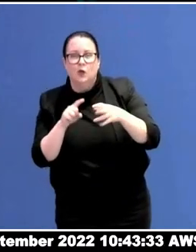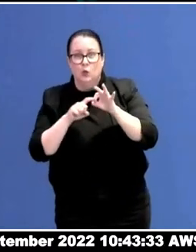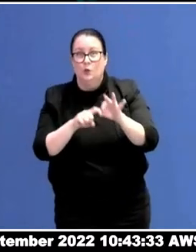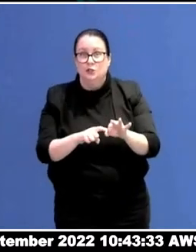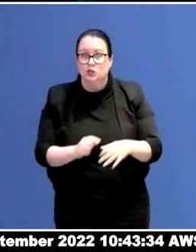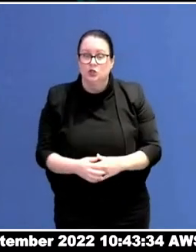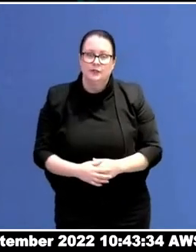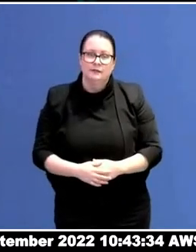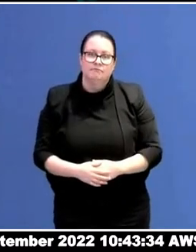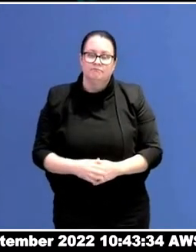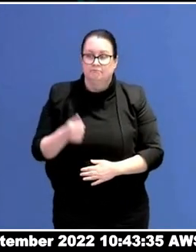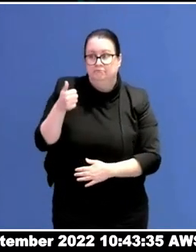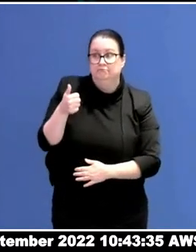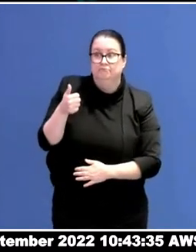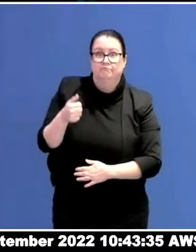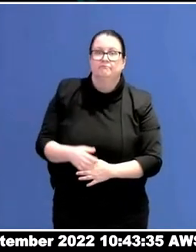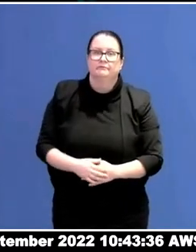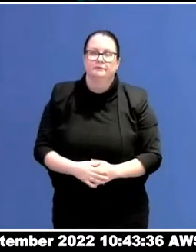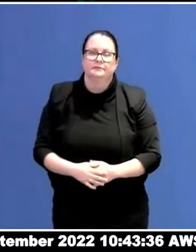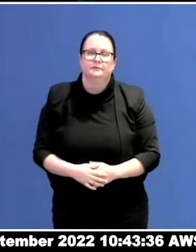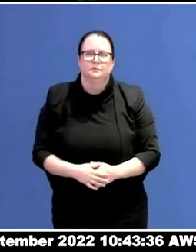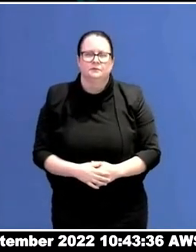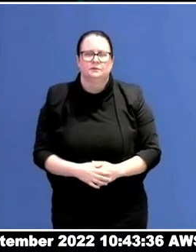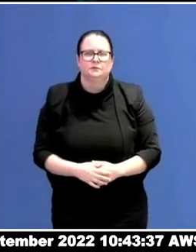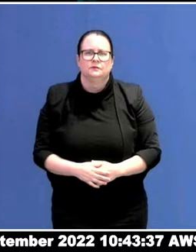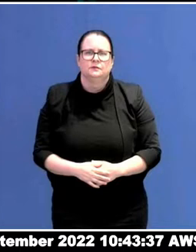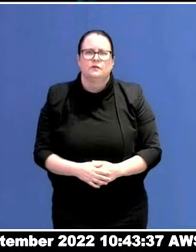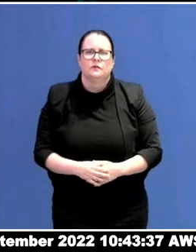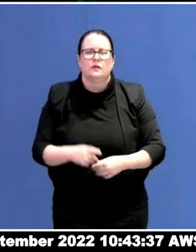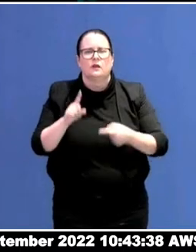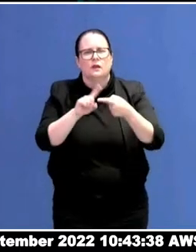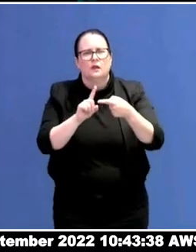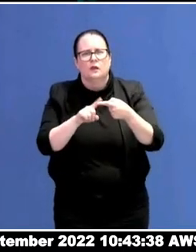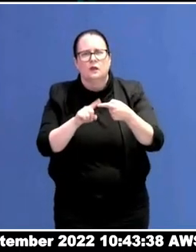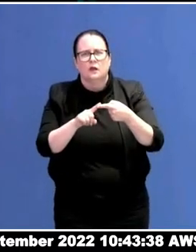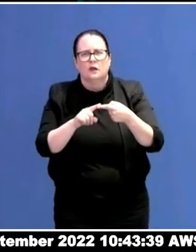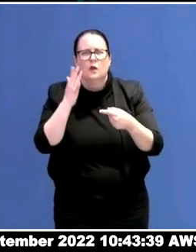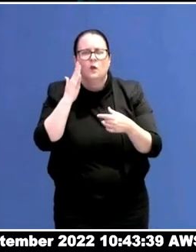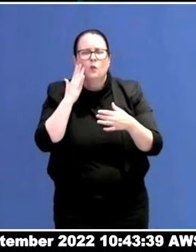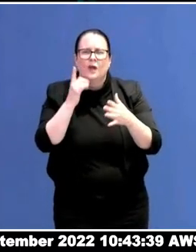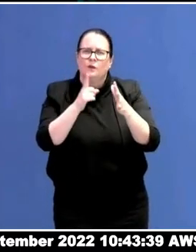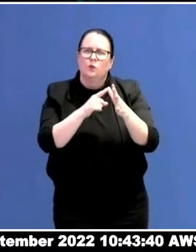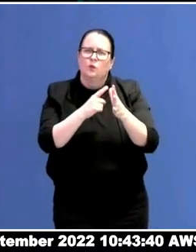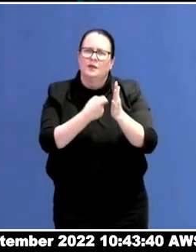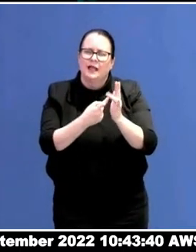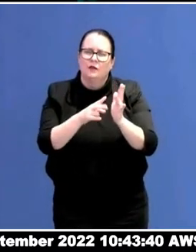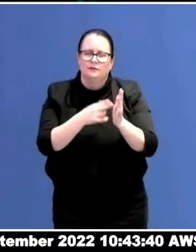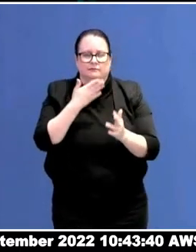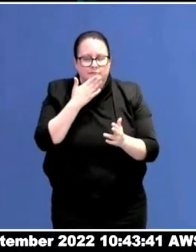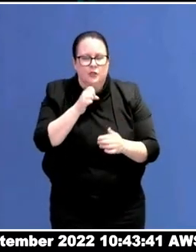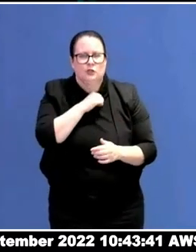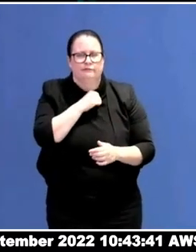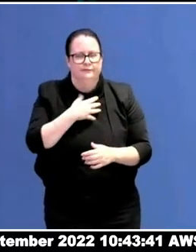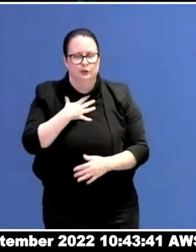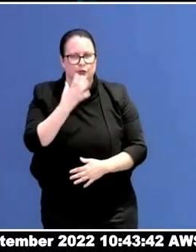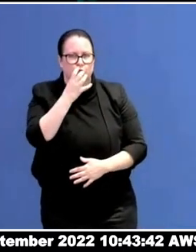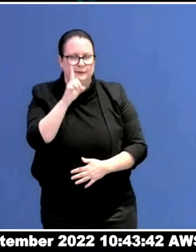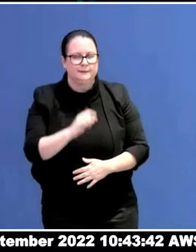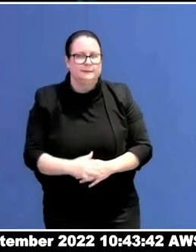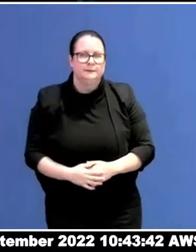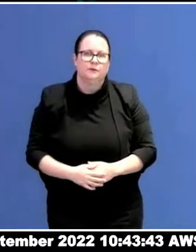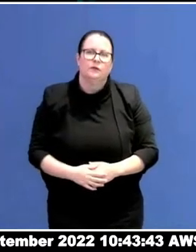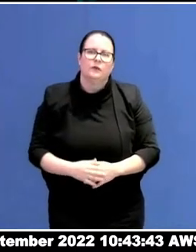Sure. COMMISSIONER MASON: When - when your son Aaron - excuse me - a child